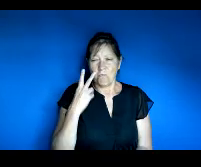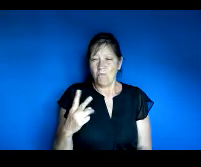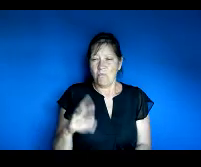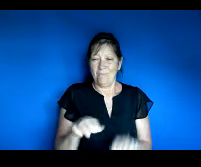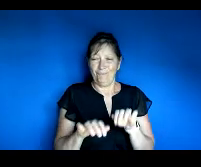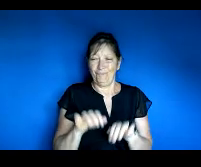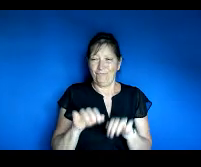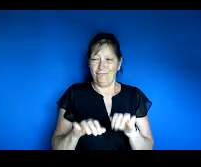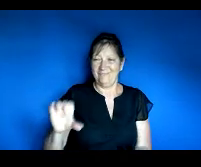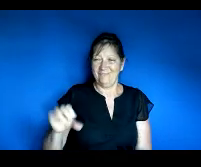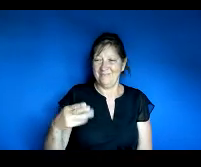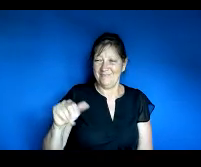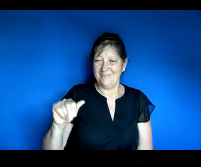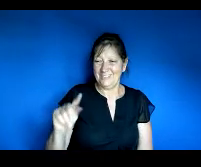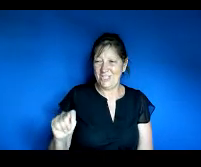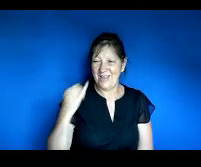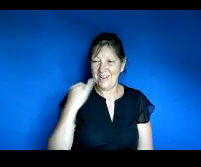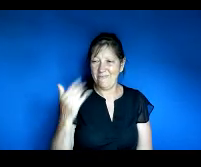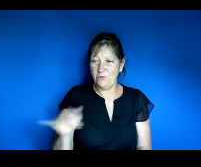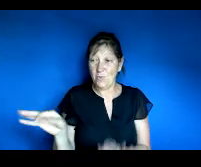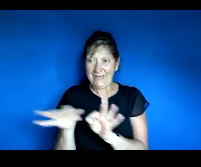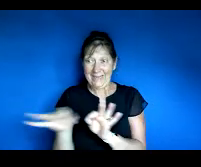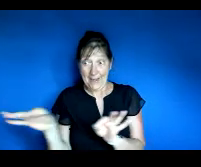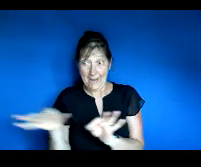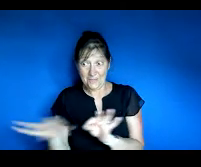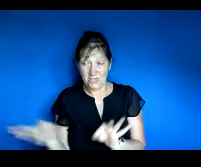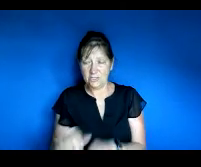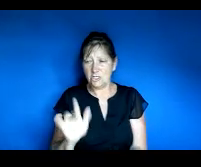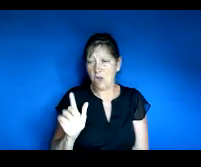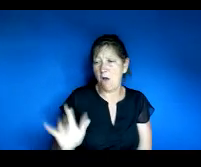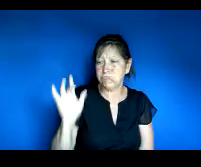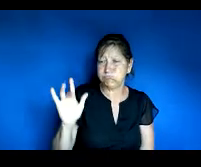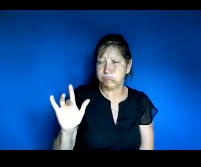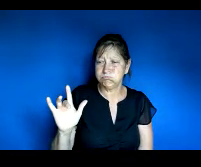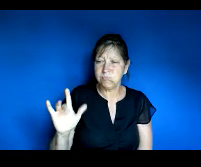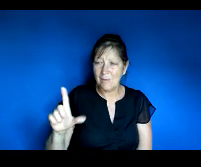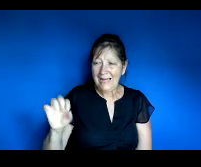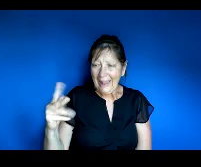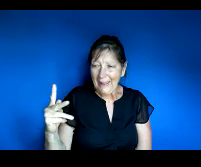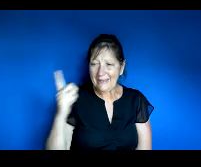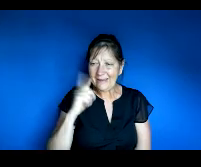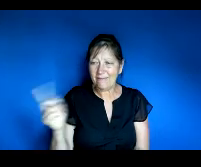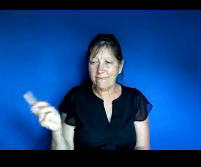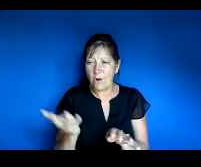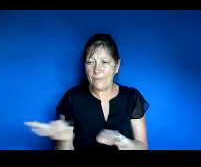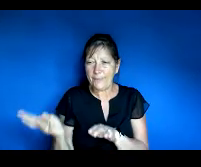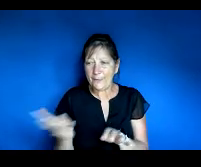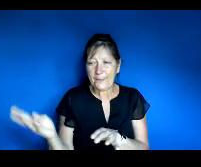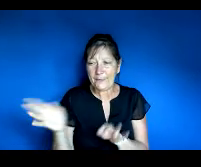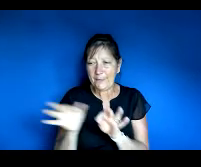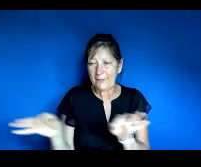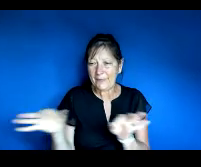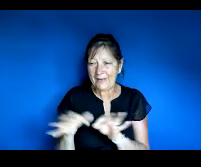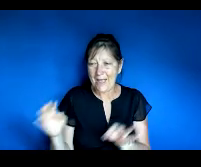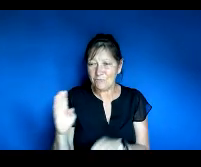for anybody that wants to access that CART captioning, which I mentioned before, you can just click that StreamText link, and that'll bring you to the direct transcription done